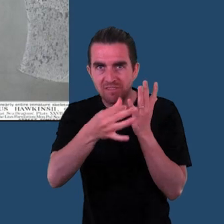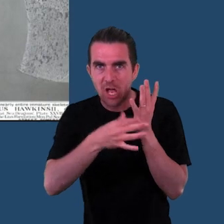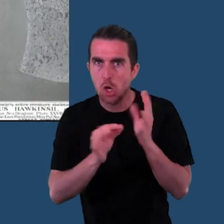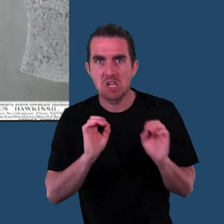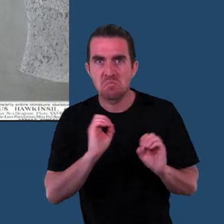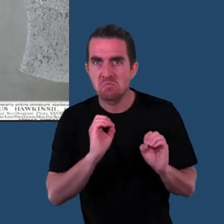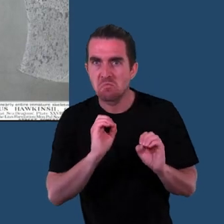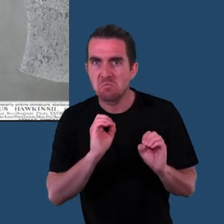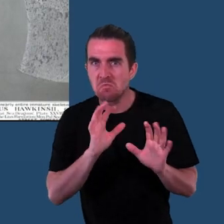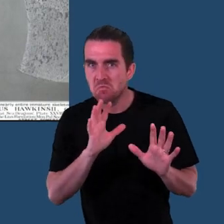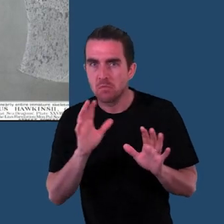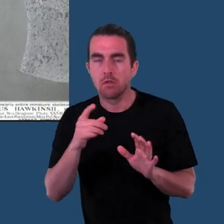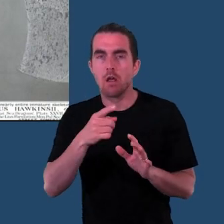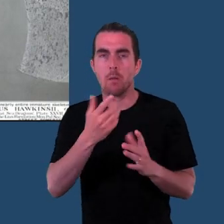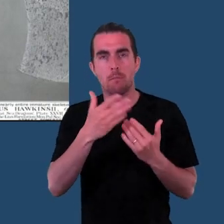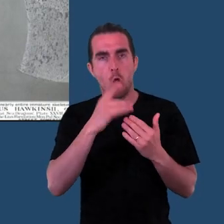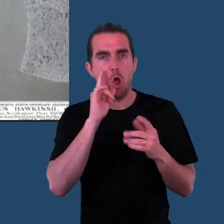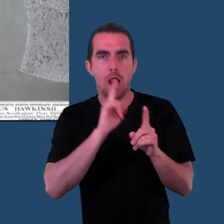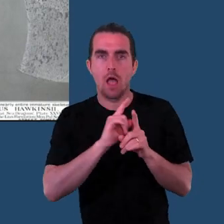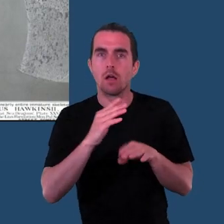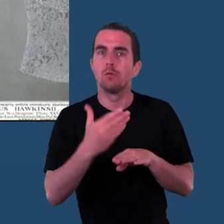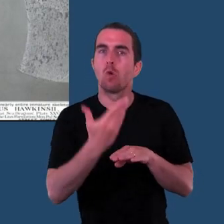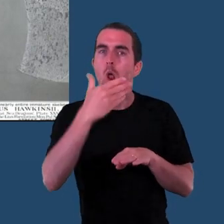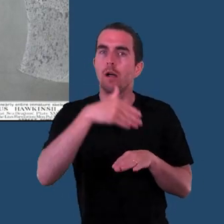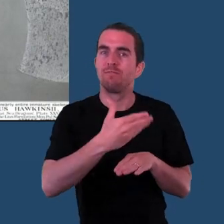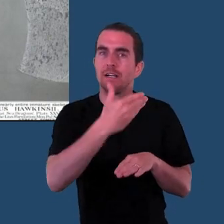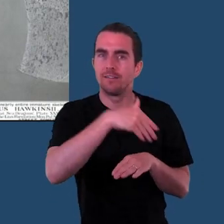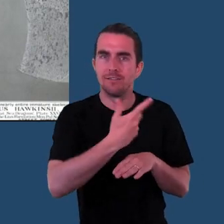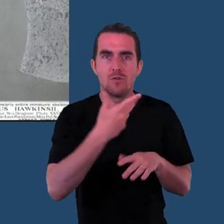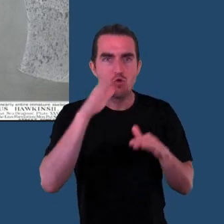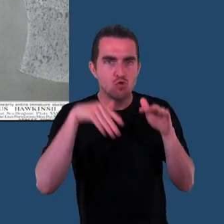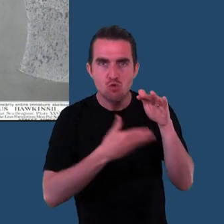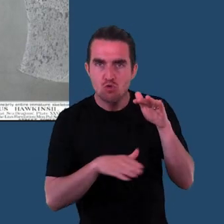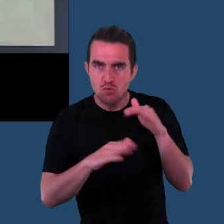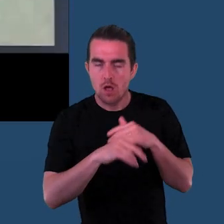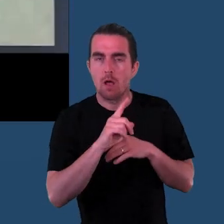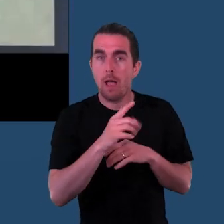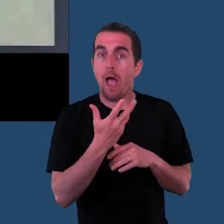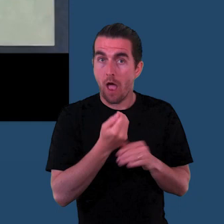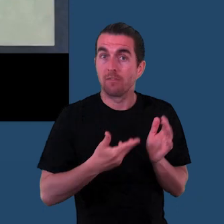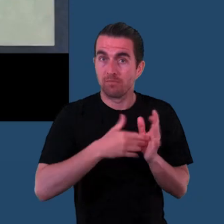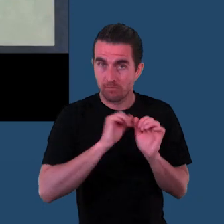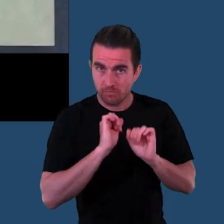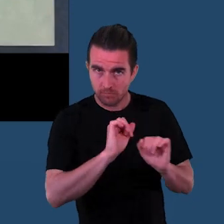that the ichthyosaurs, like the dolphin-looking reptiles do, but they do have that condition, hyperphalangy.